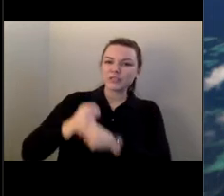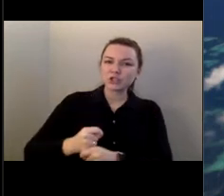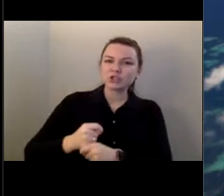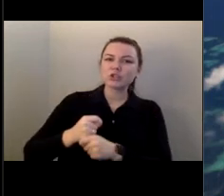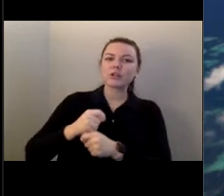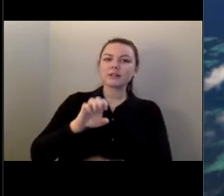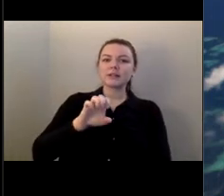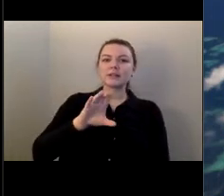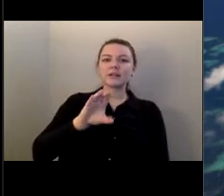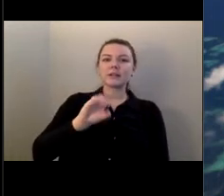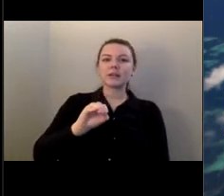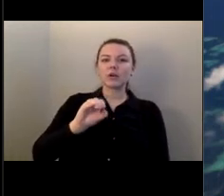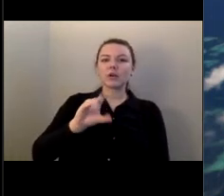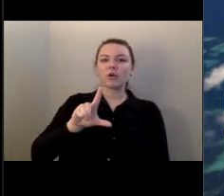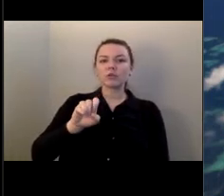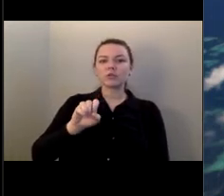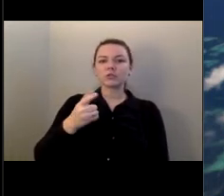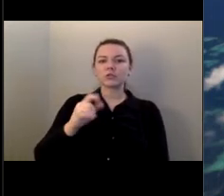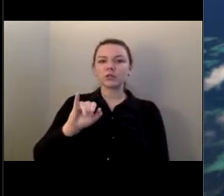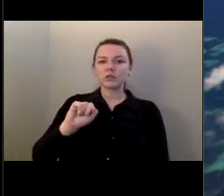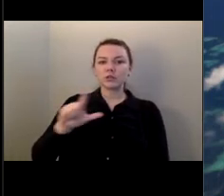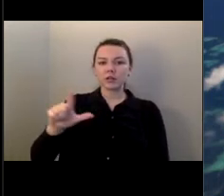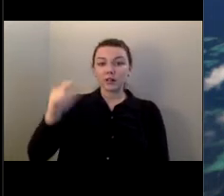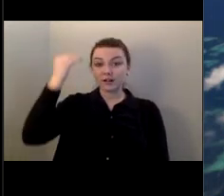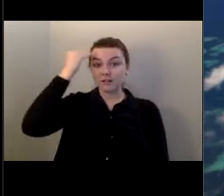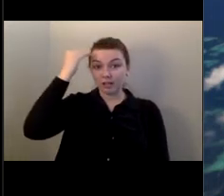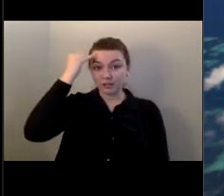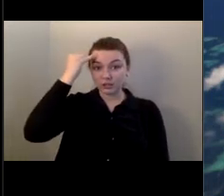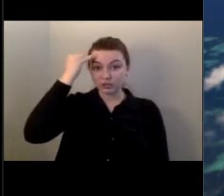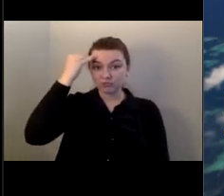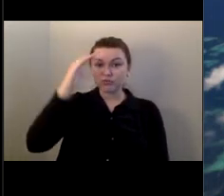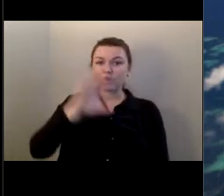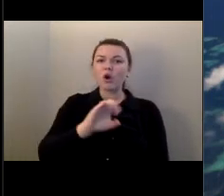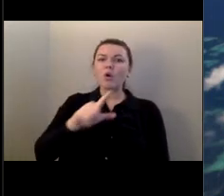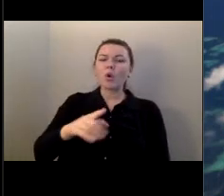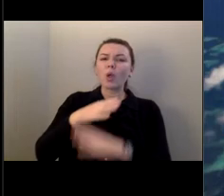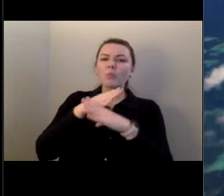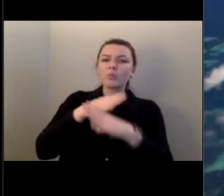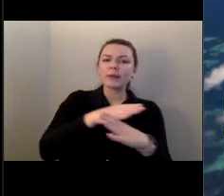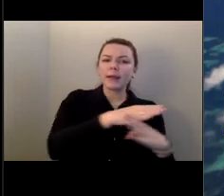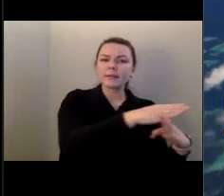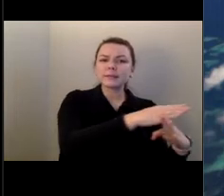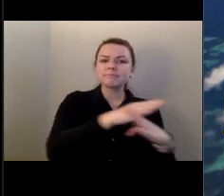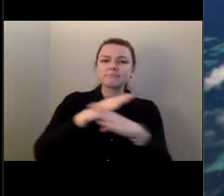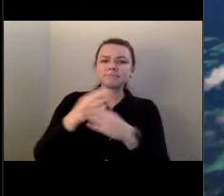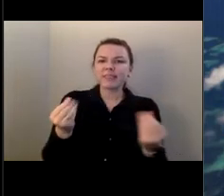Coral reefs are natural barriers that protect the shoreline from wave action and storms,